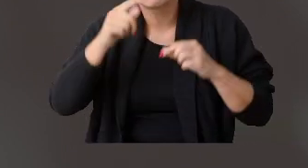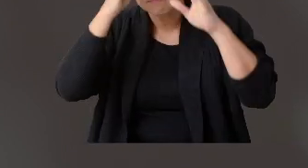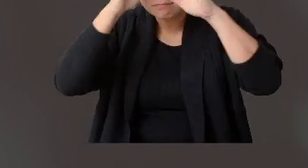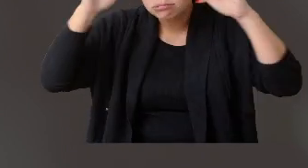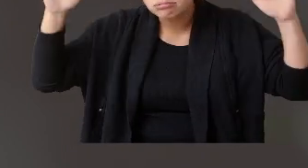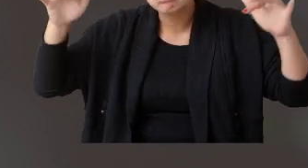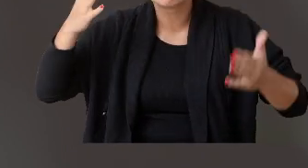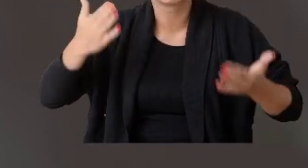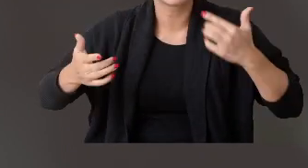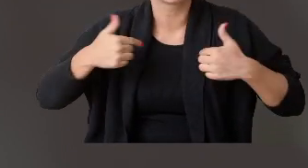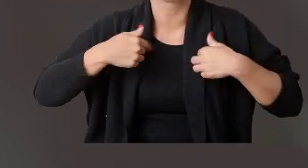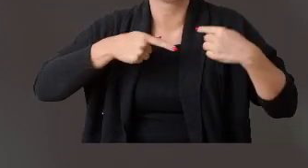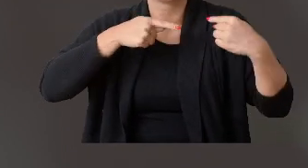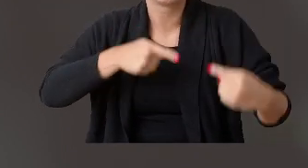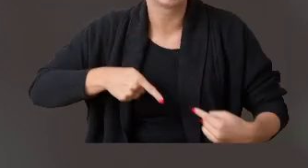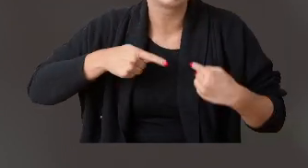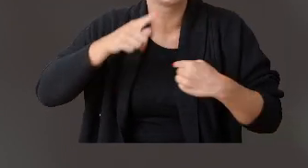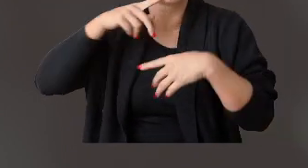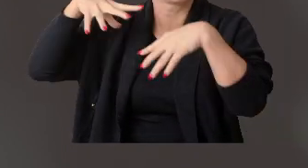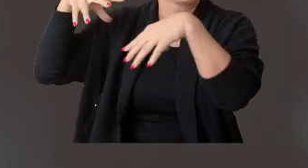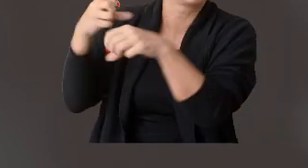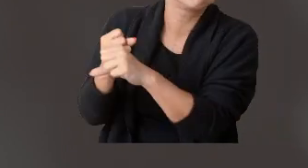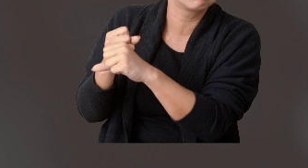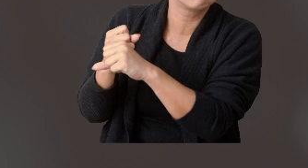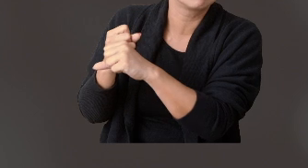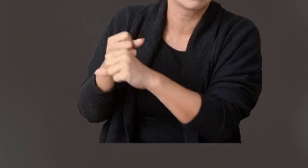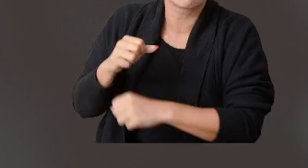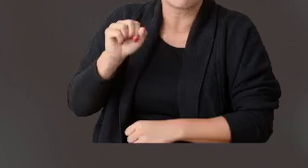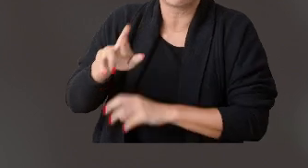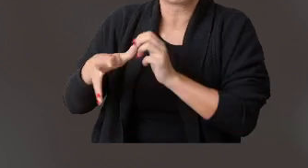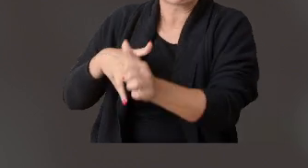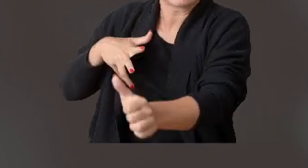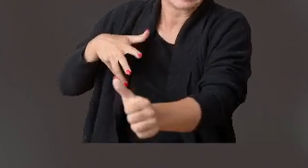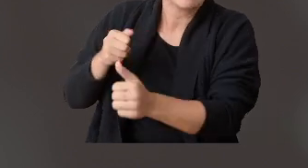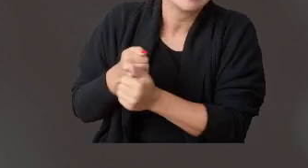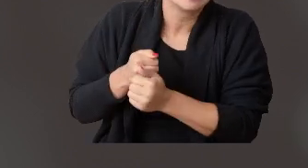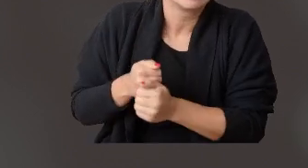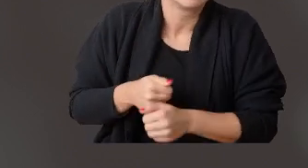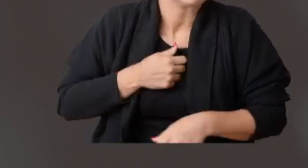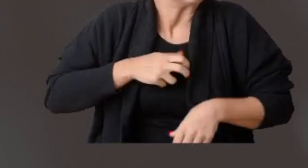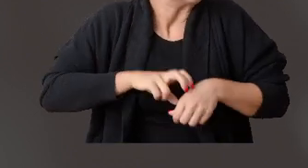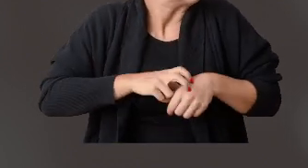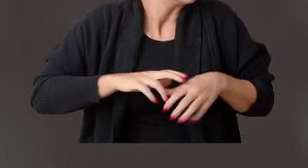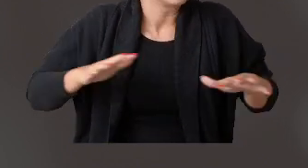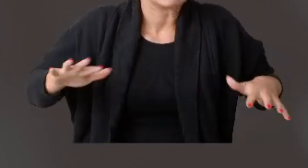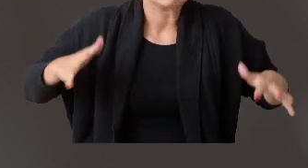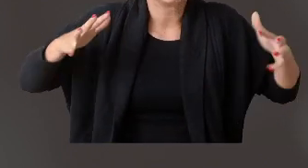I often can struggle with things like summarization, with keeping up, with anxiety.